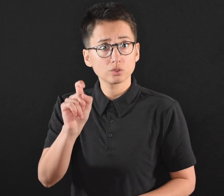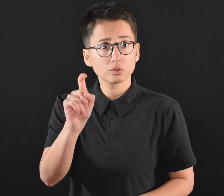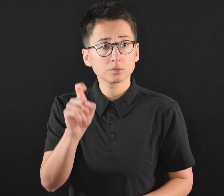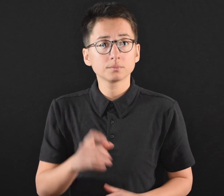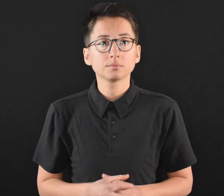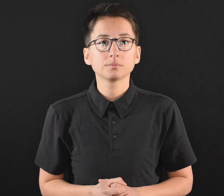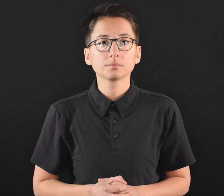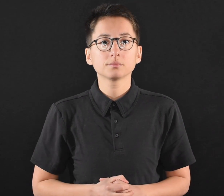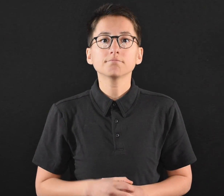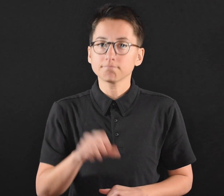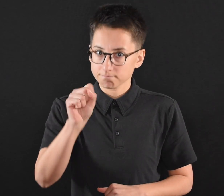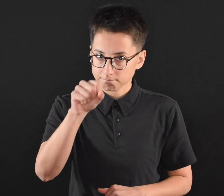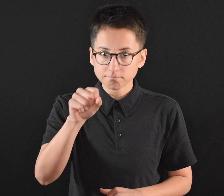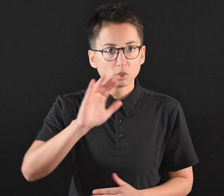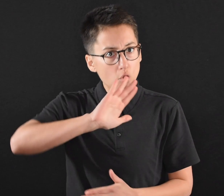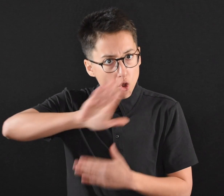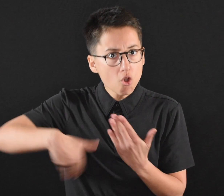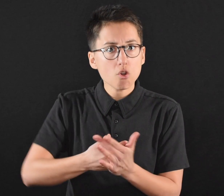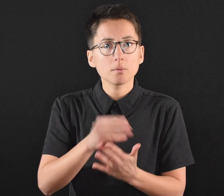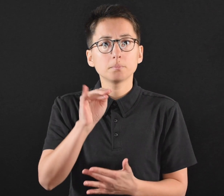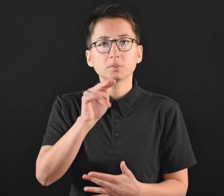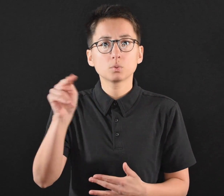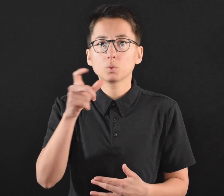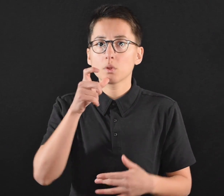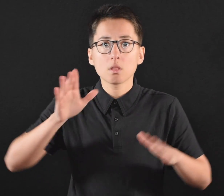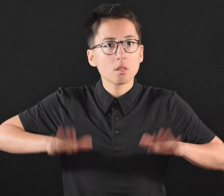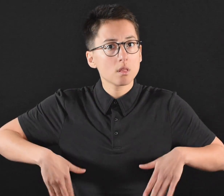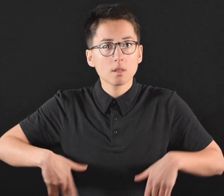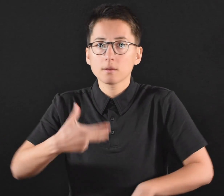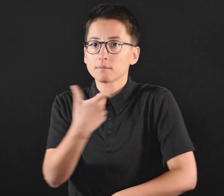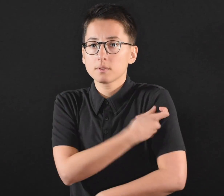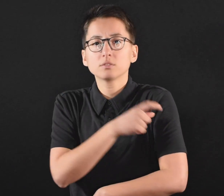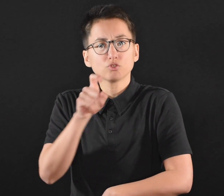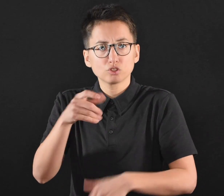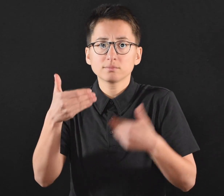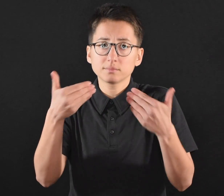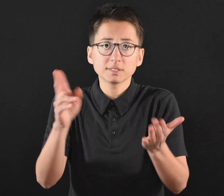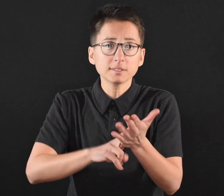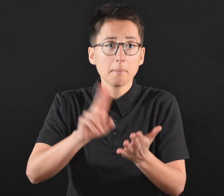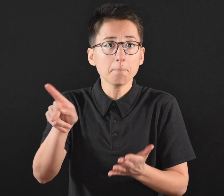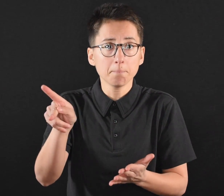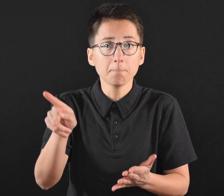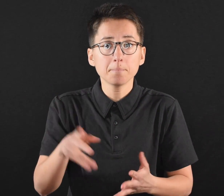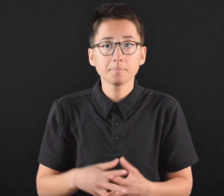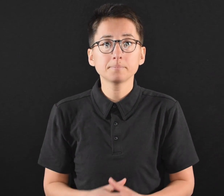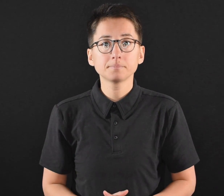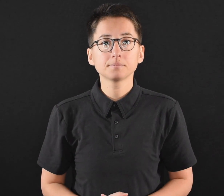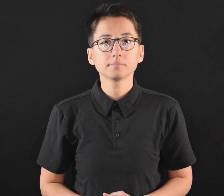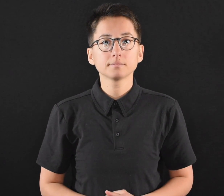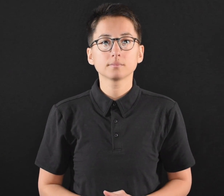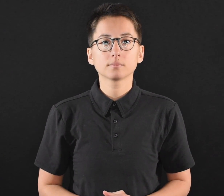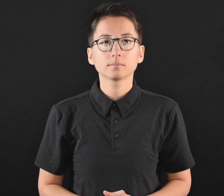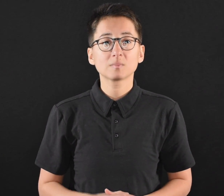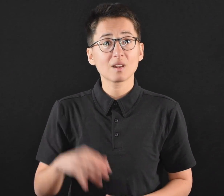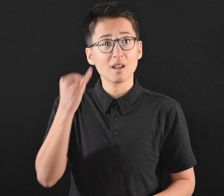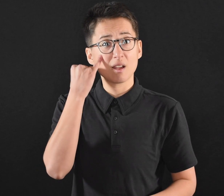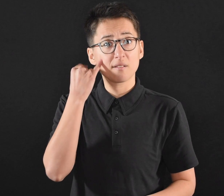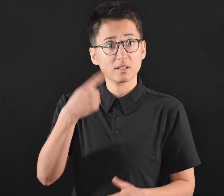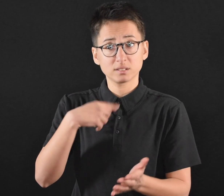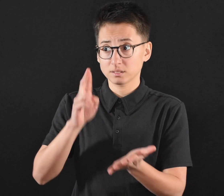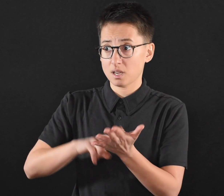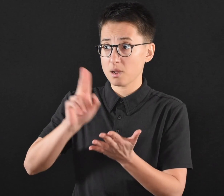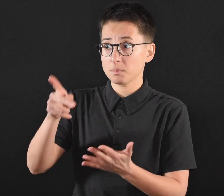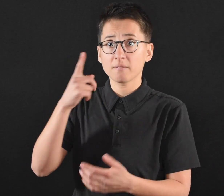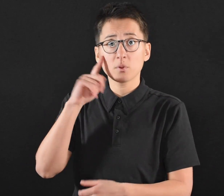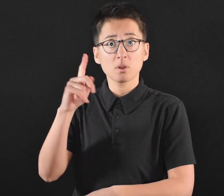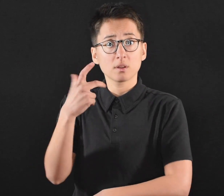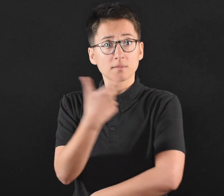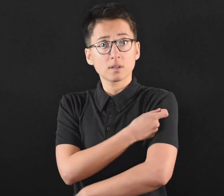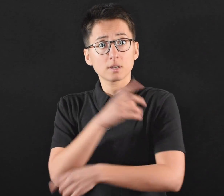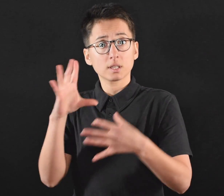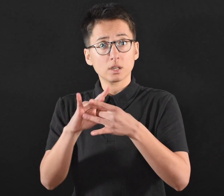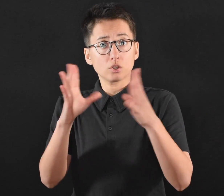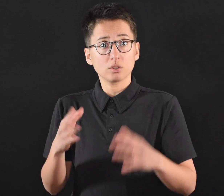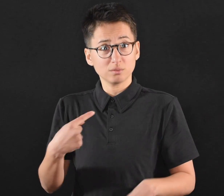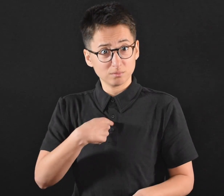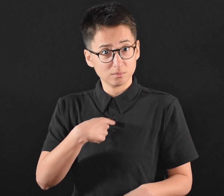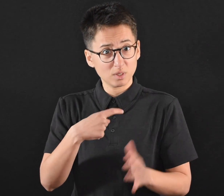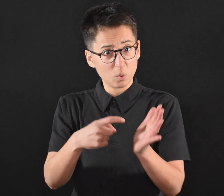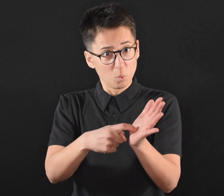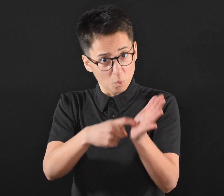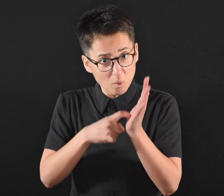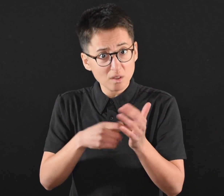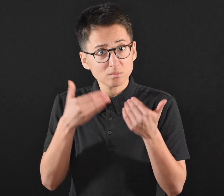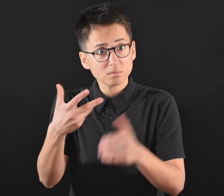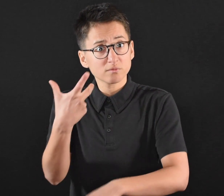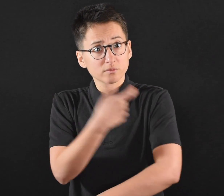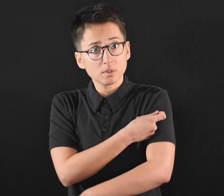local hospitals, local public health, and state-run community vaccination sites to meet